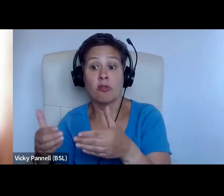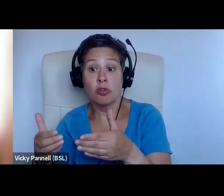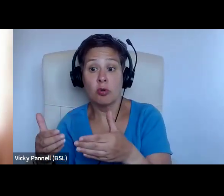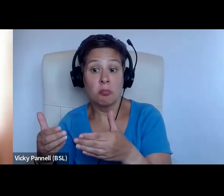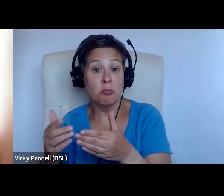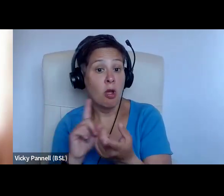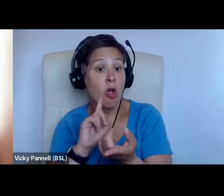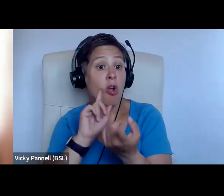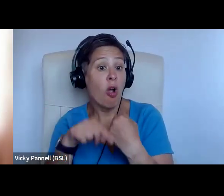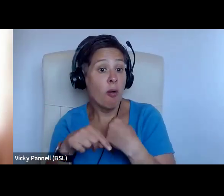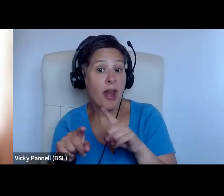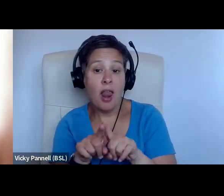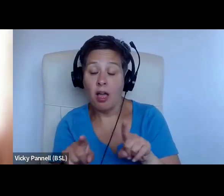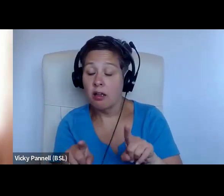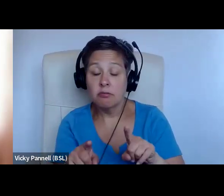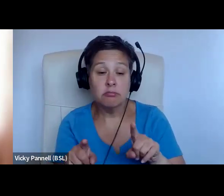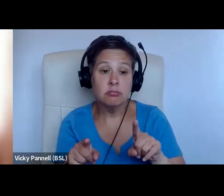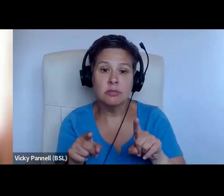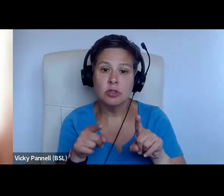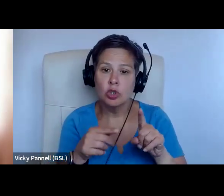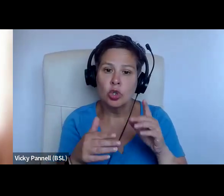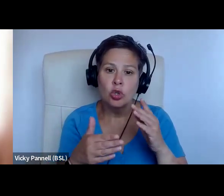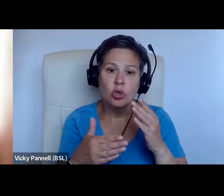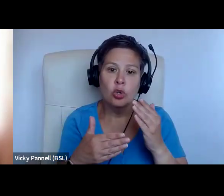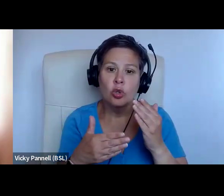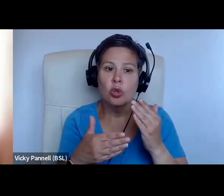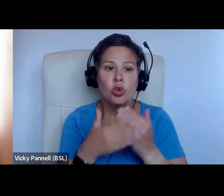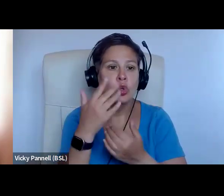students by limiting access to support funds.